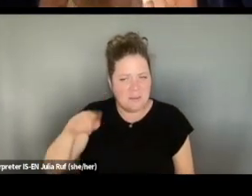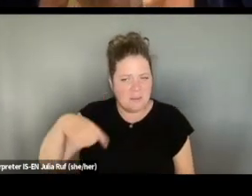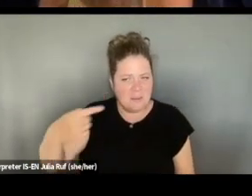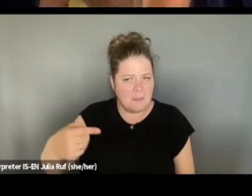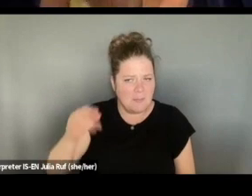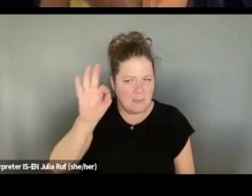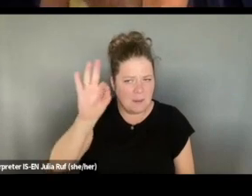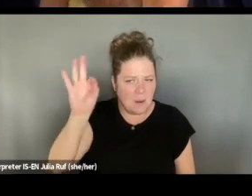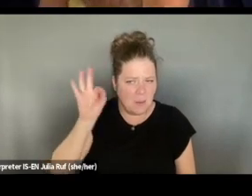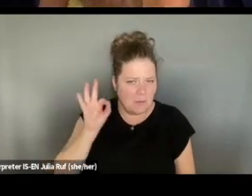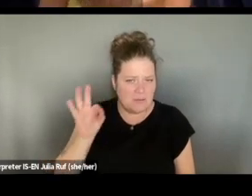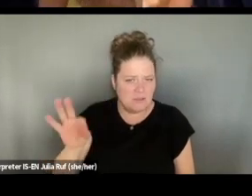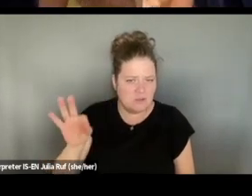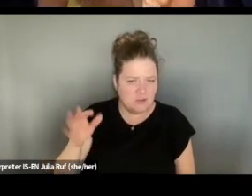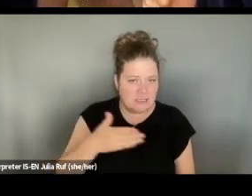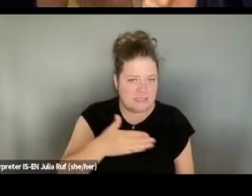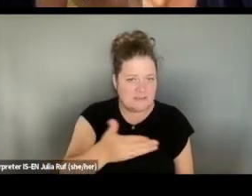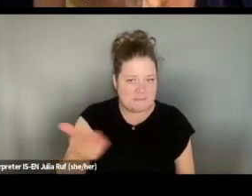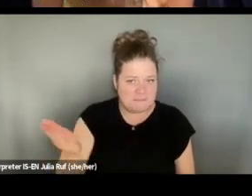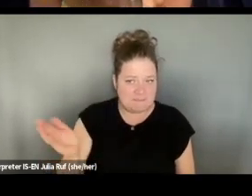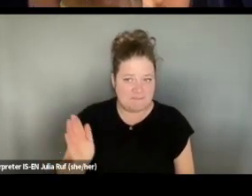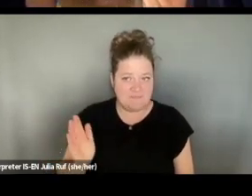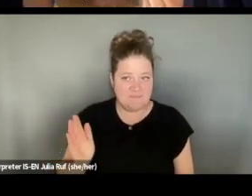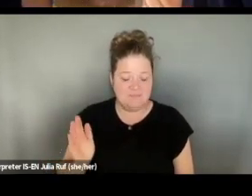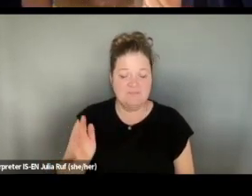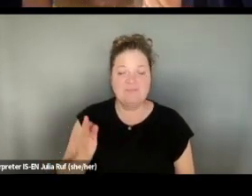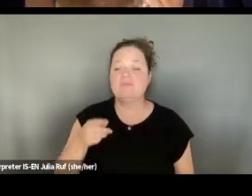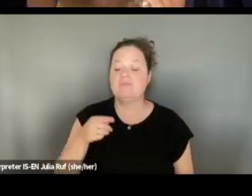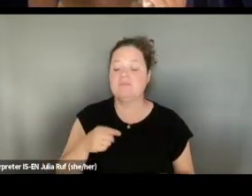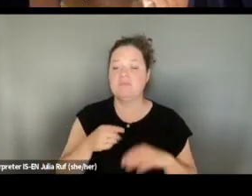question. And this is really for the workshops where we have